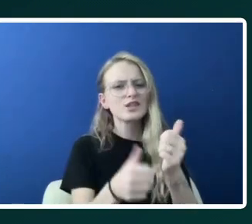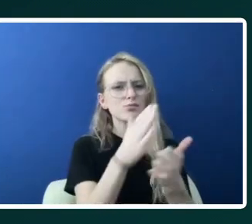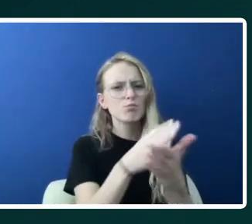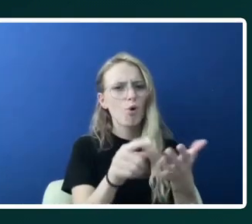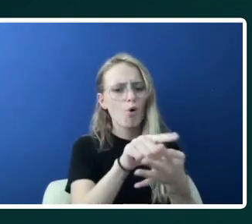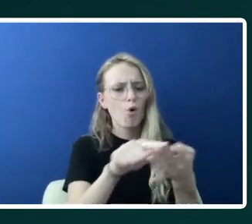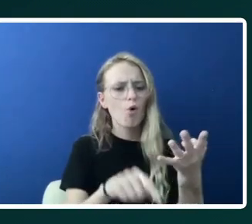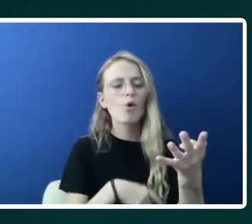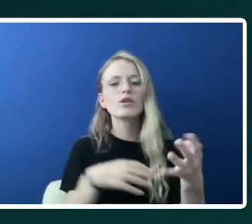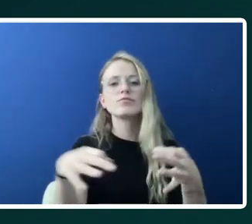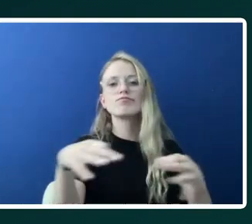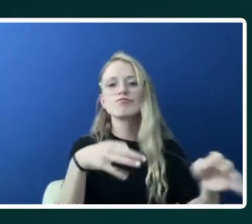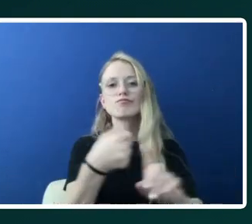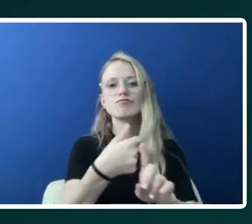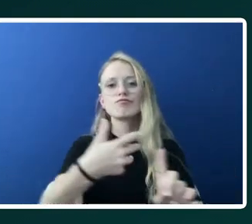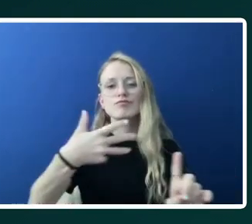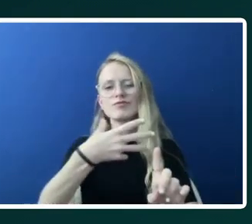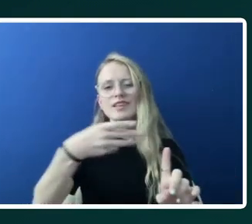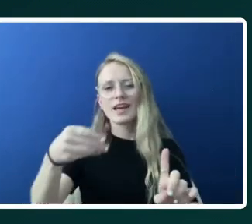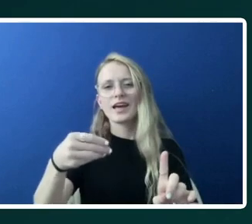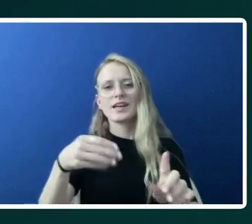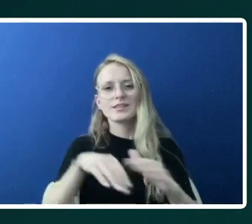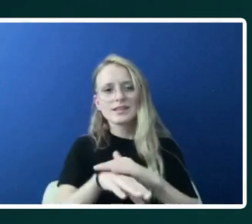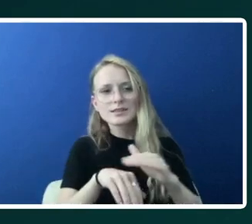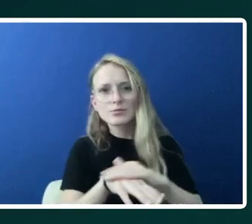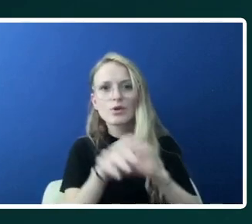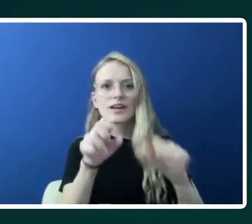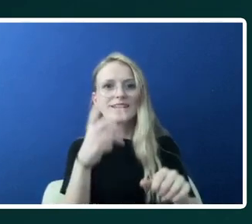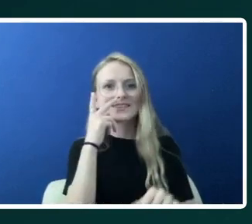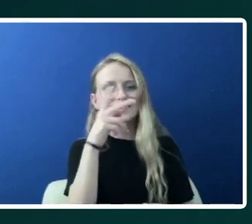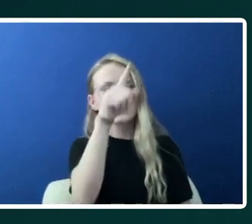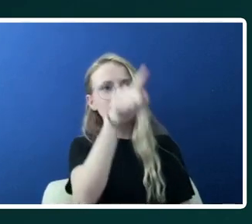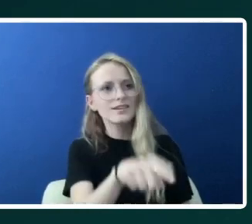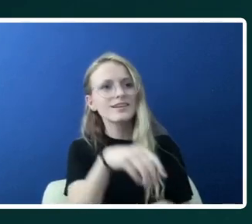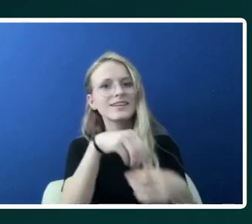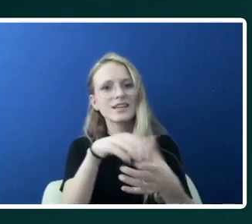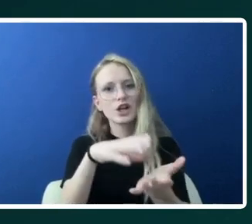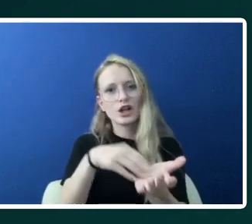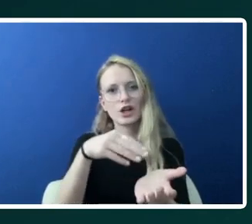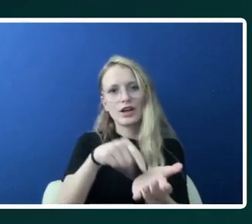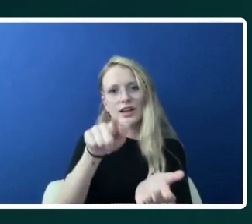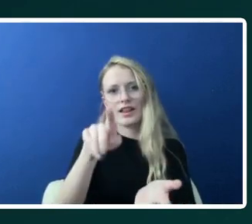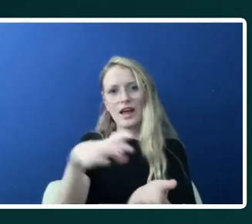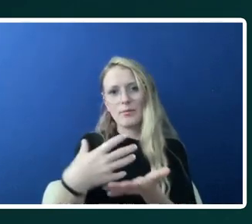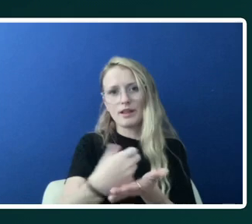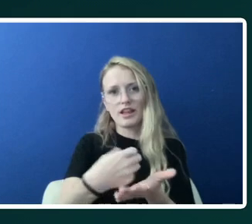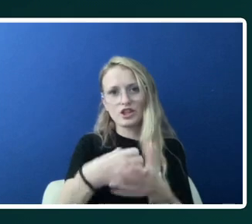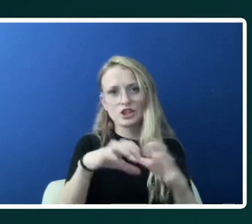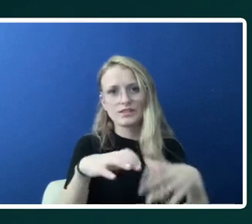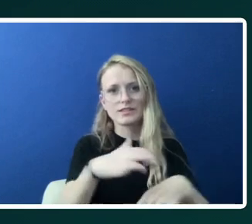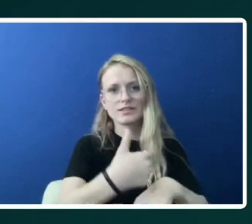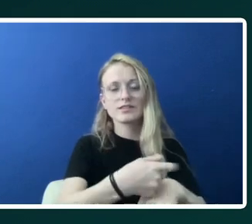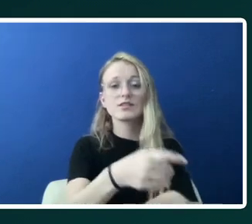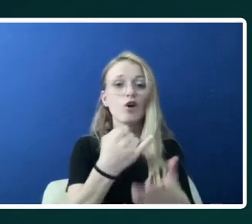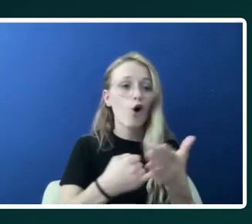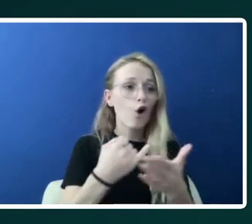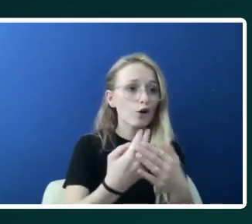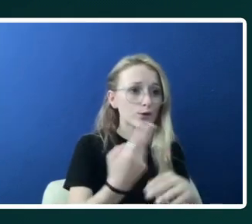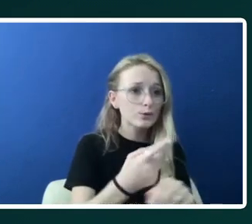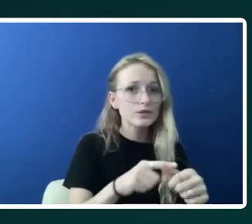described and is accessible in those Learning Lab Collections. The art used, questions discussed,